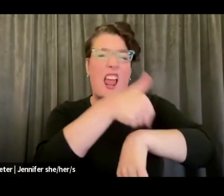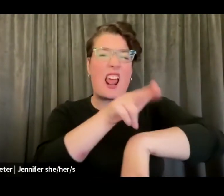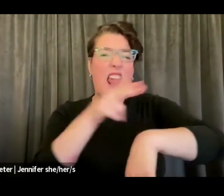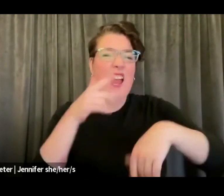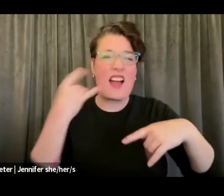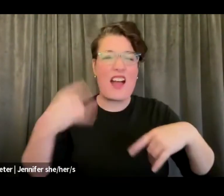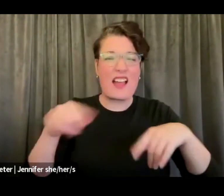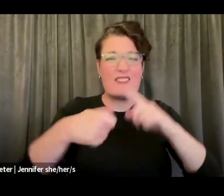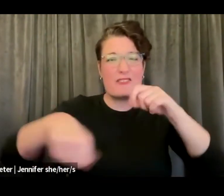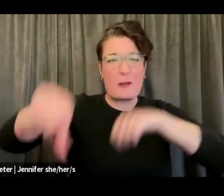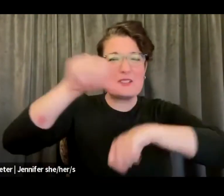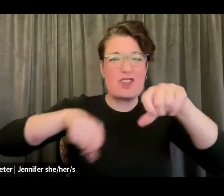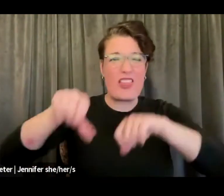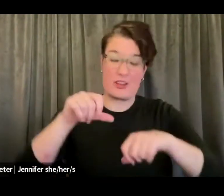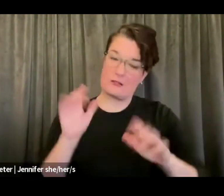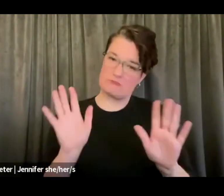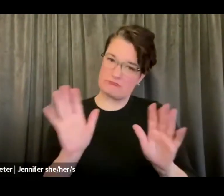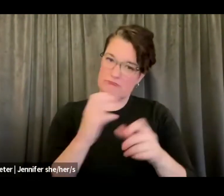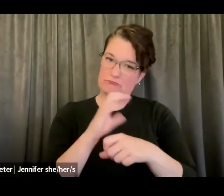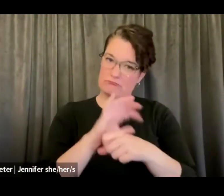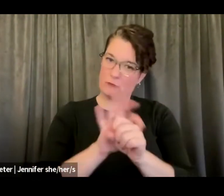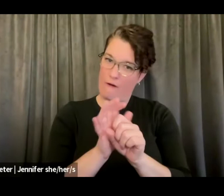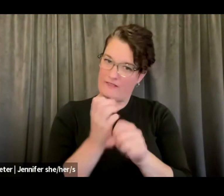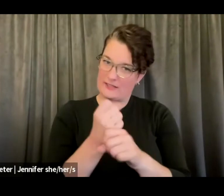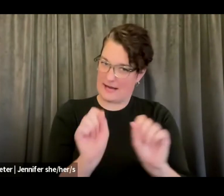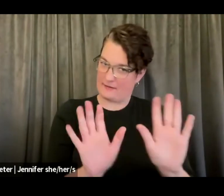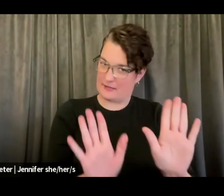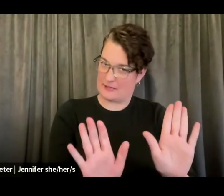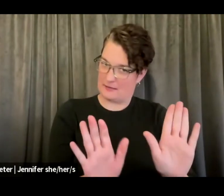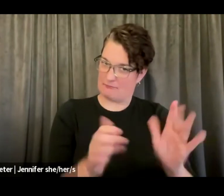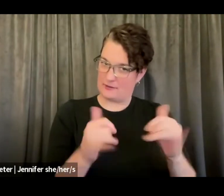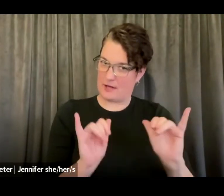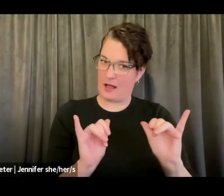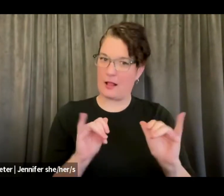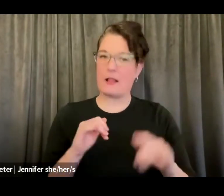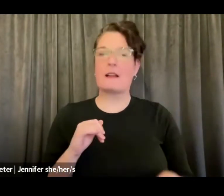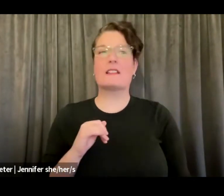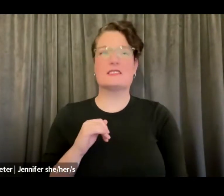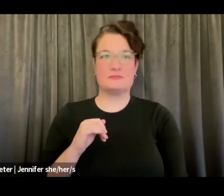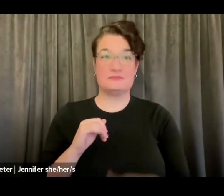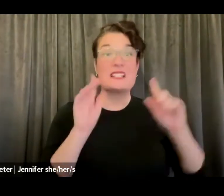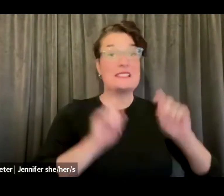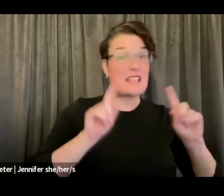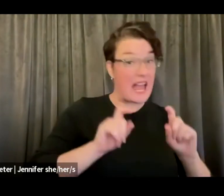Rebekah: honey off of each other COVID safe Lukaza: test before